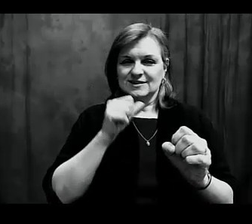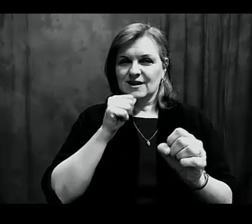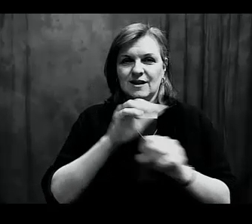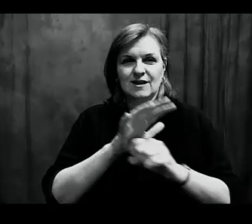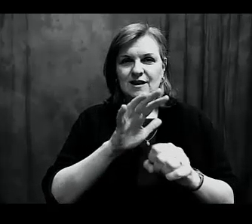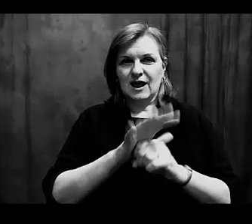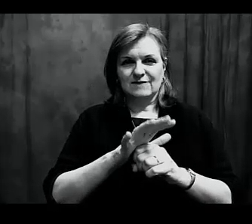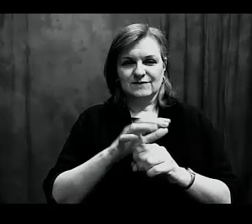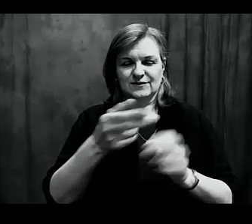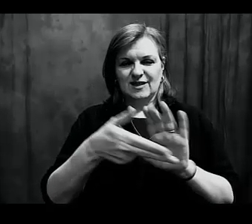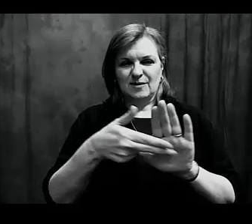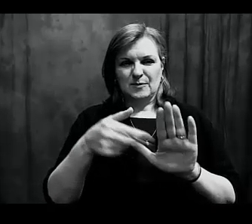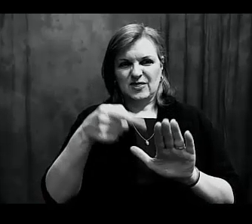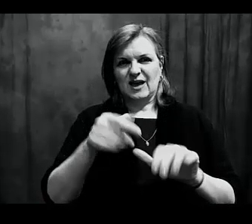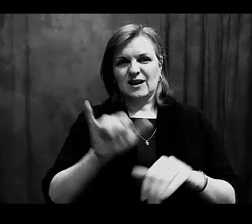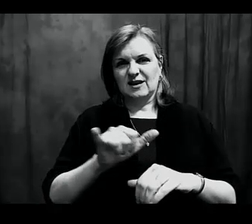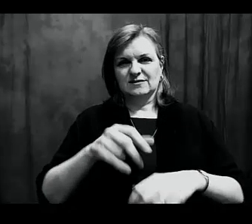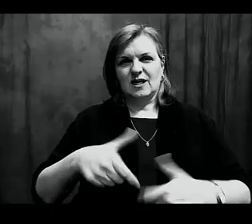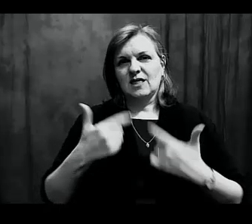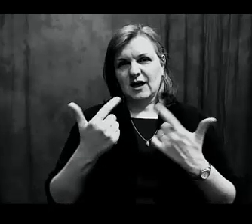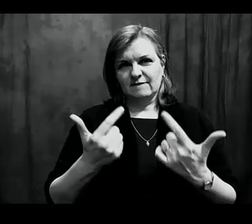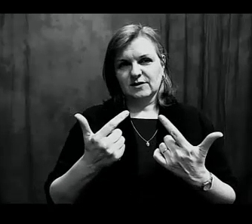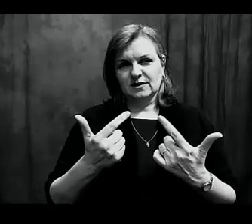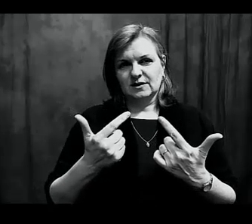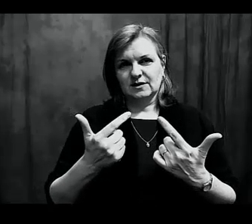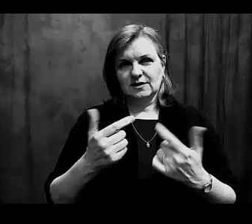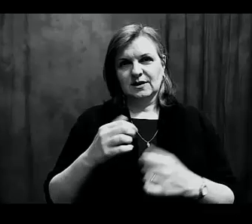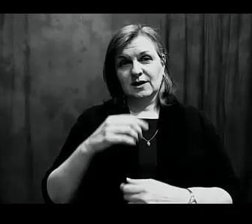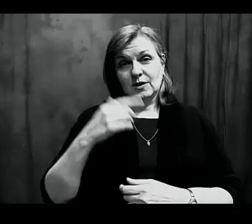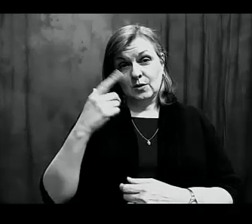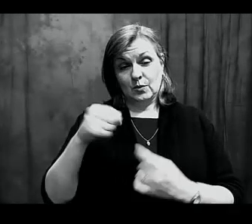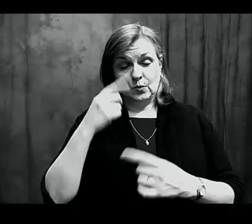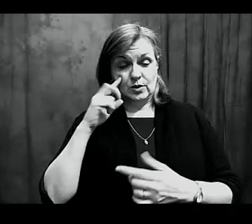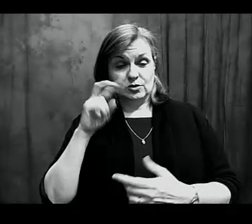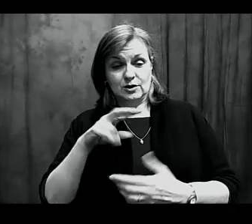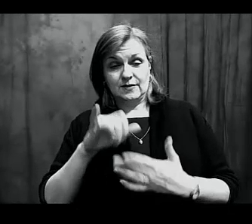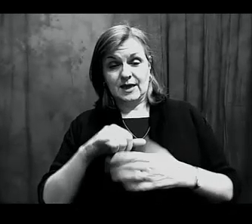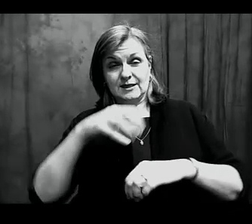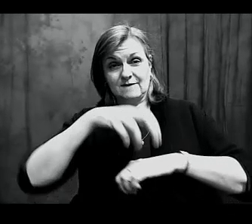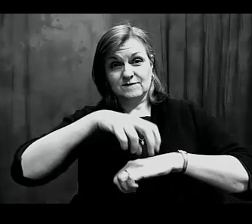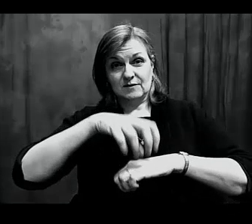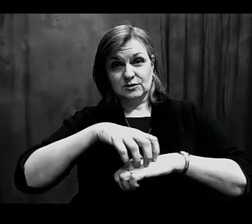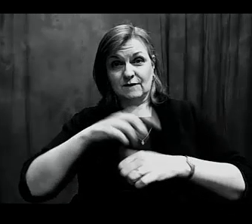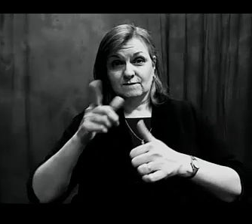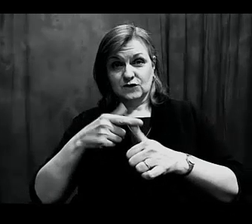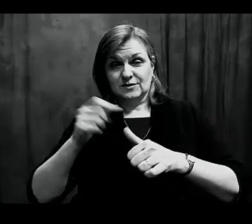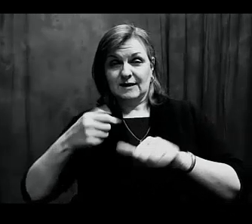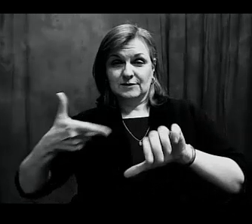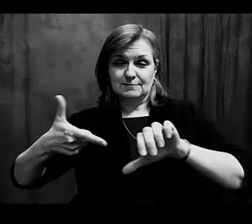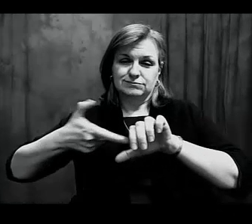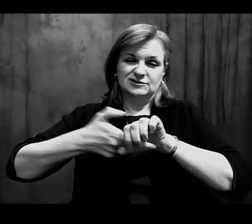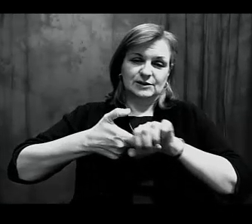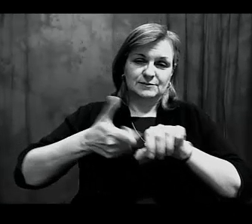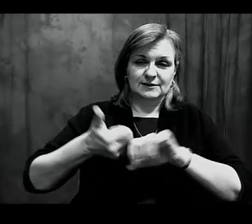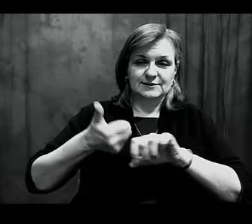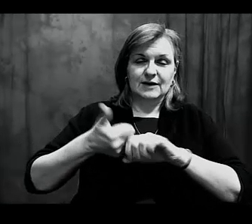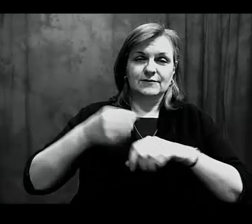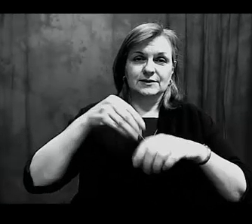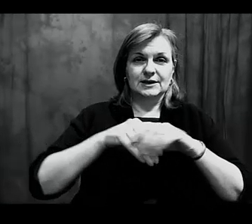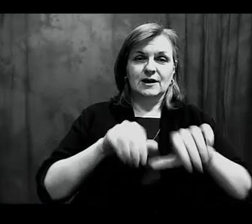as being alive because when we look at these viruses they actually have to infect other organisms